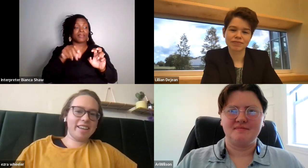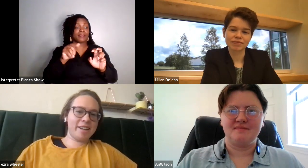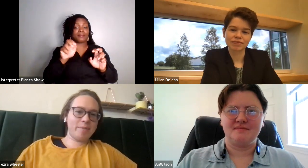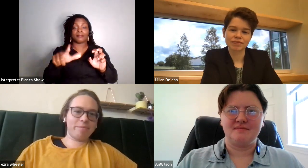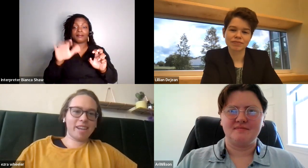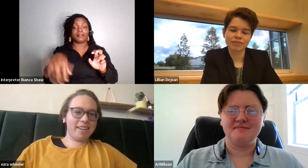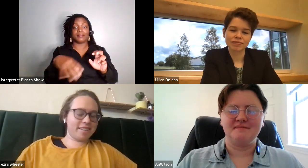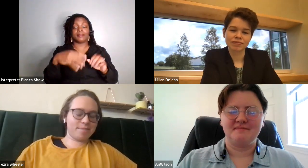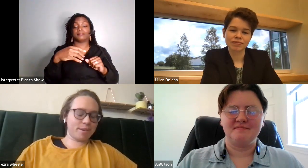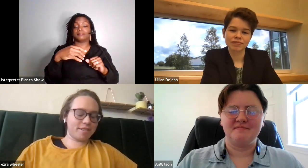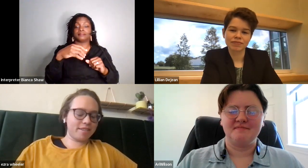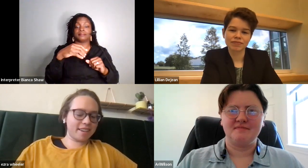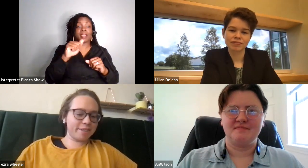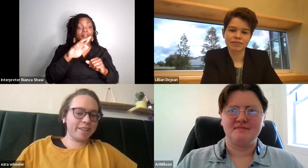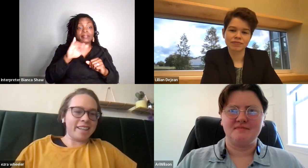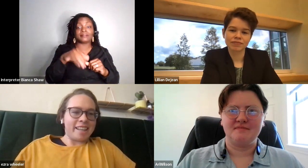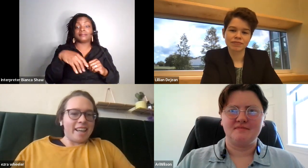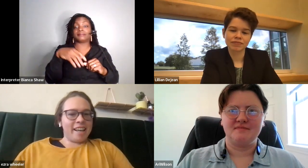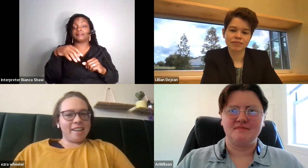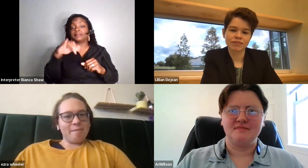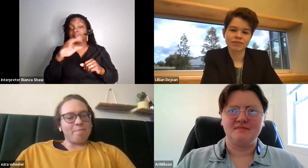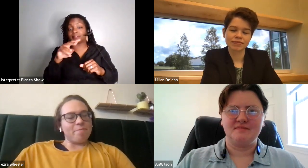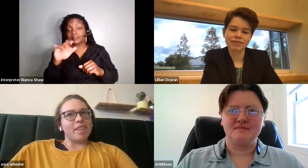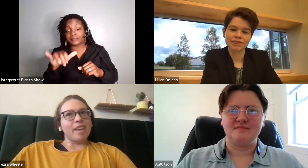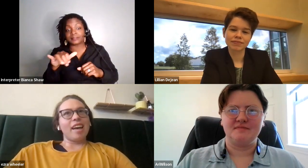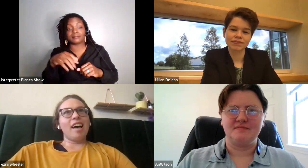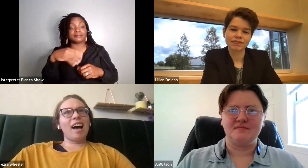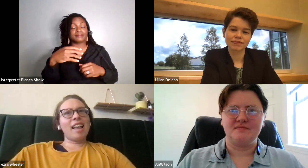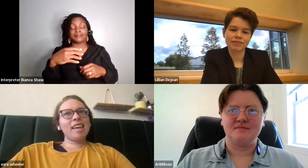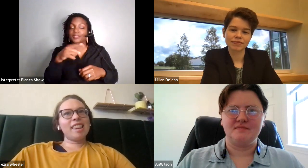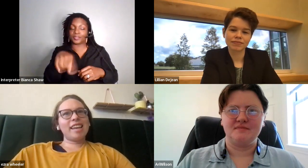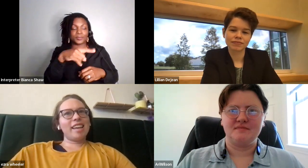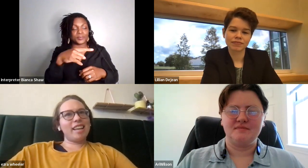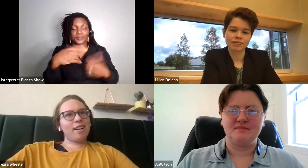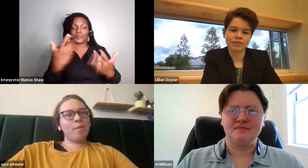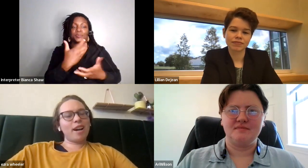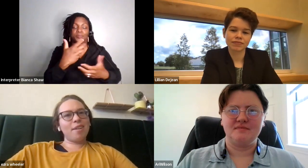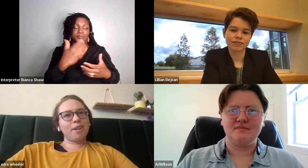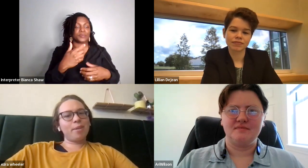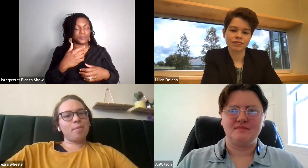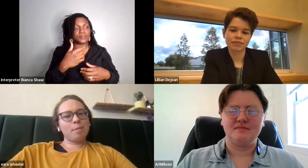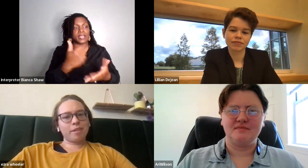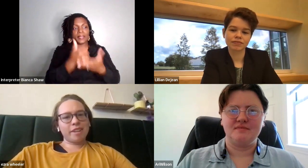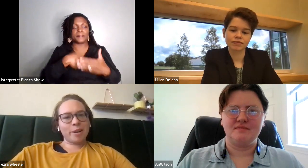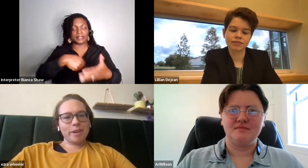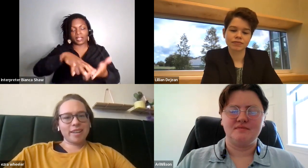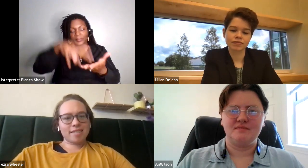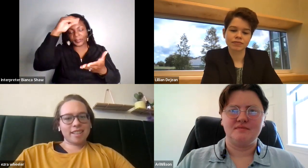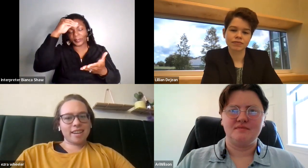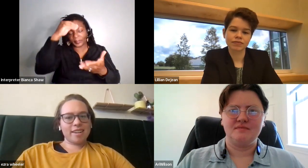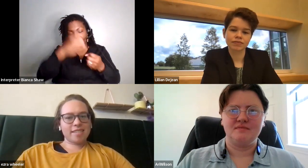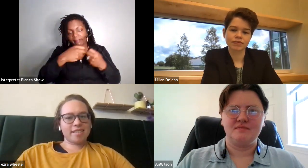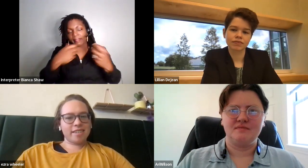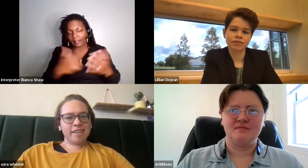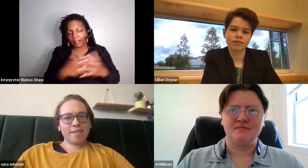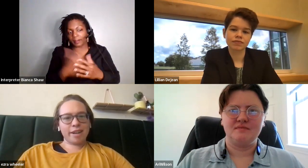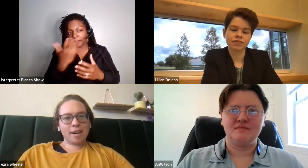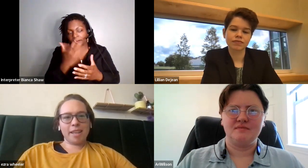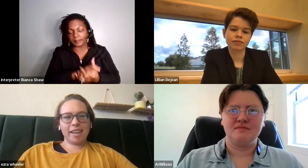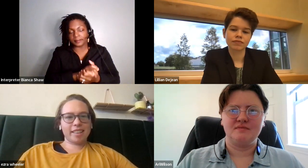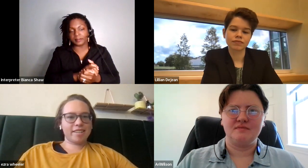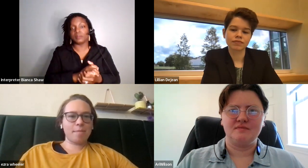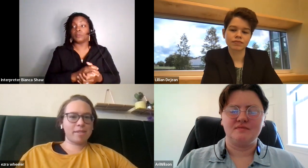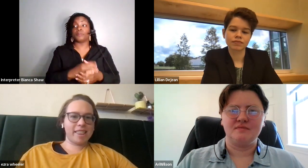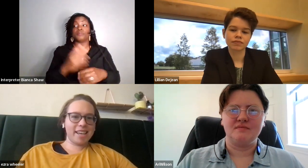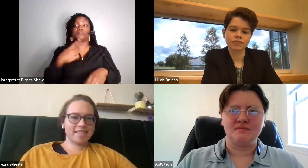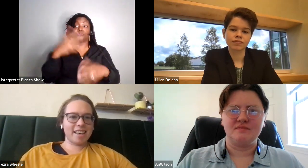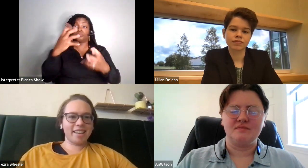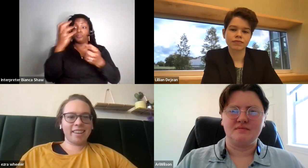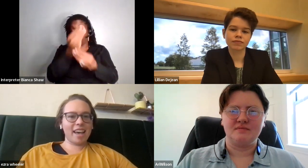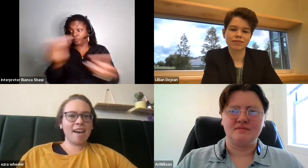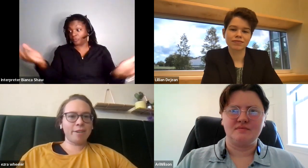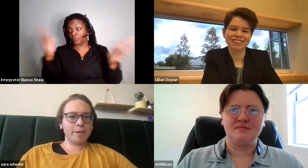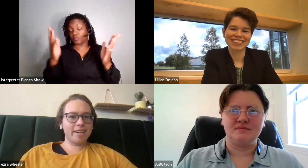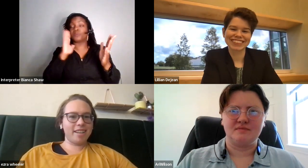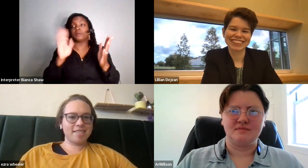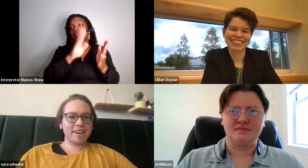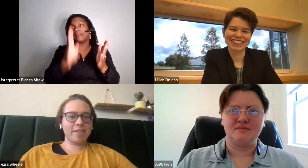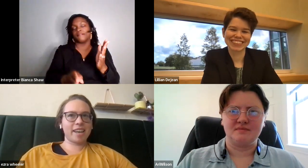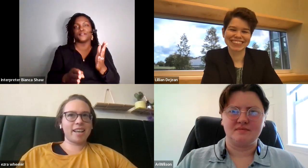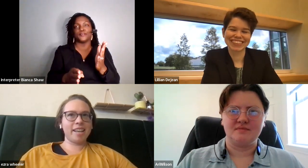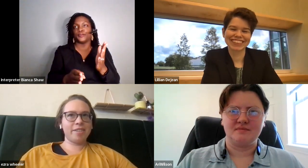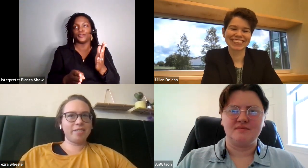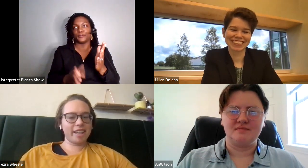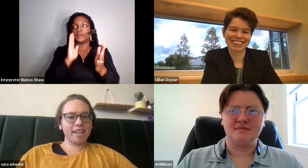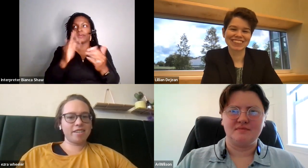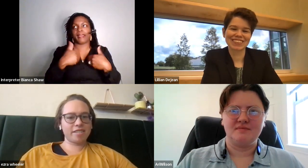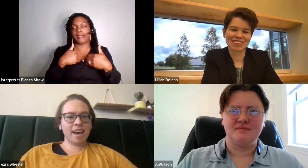Ari. you're both so insightful I think that what I really want people to know is that there is never going to be like the top 3 things that like everyone needs to know that you'd really need to just